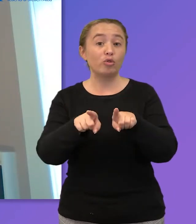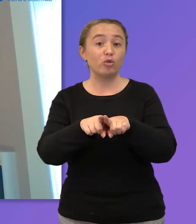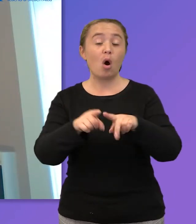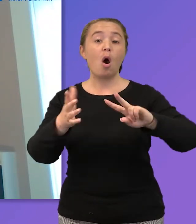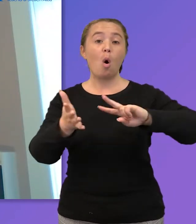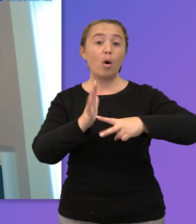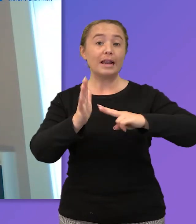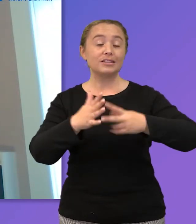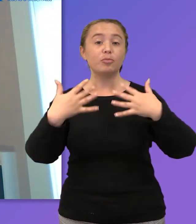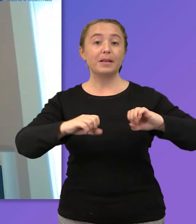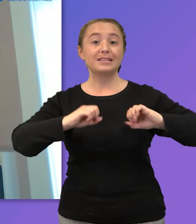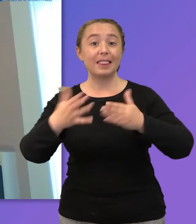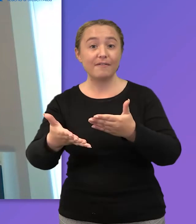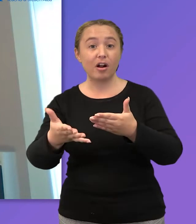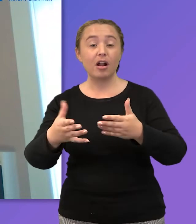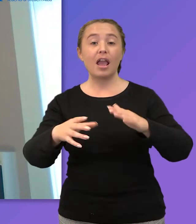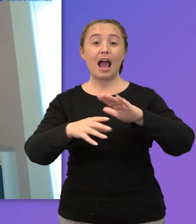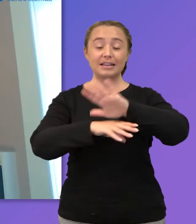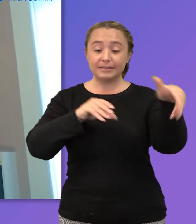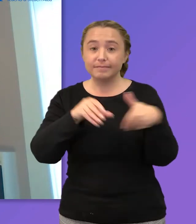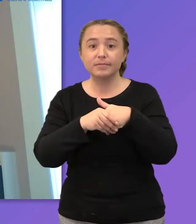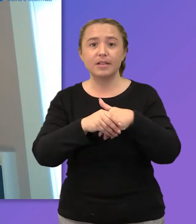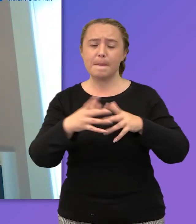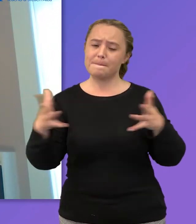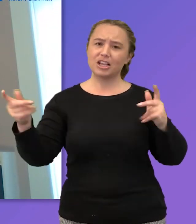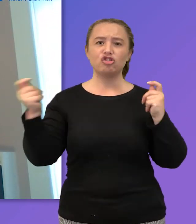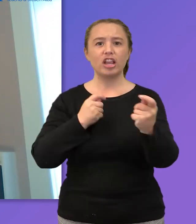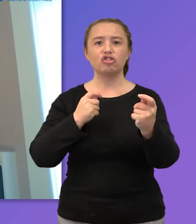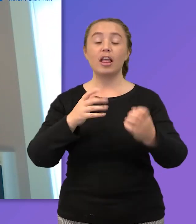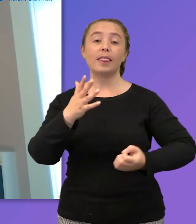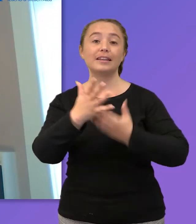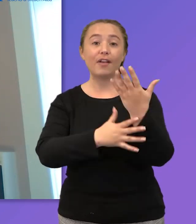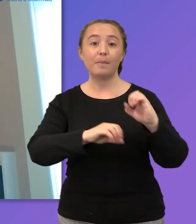I have seen an organisation deliver and embrace significant change, such as the development